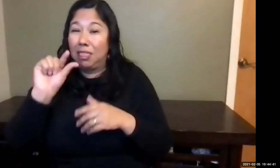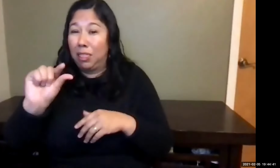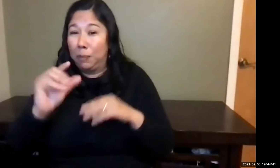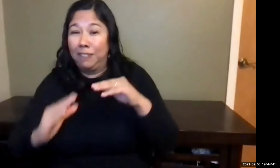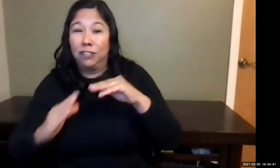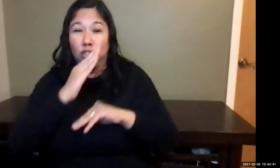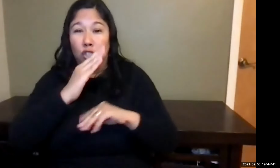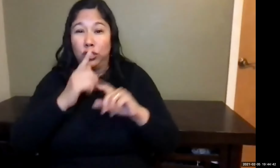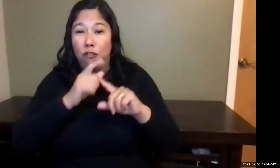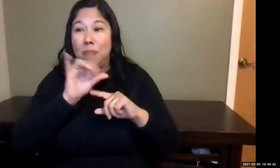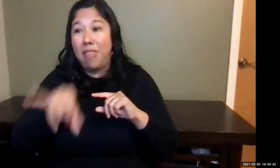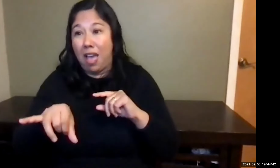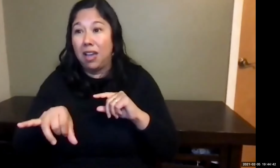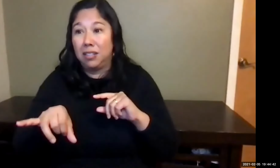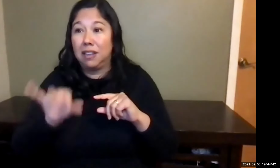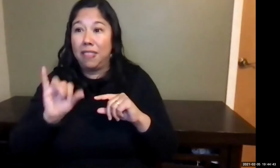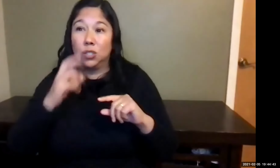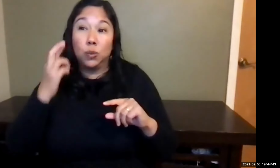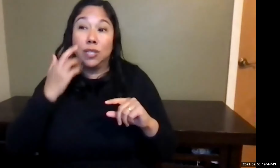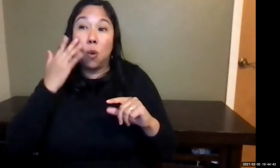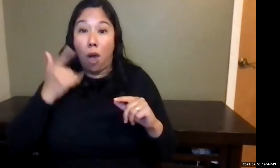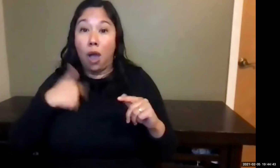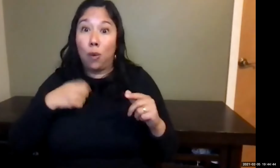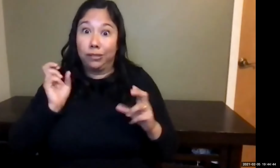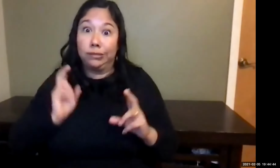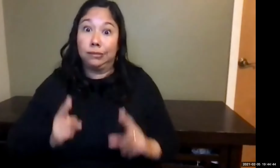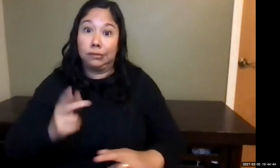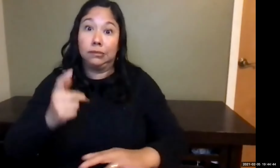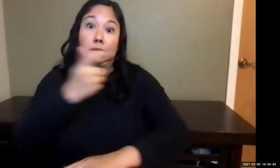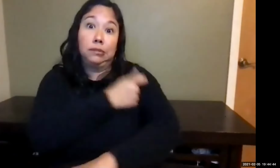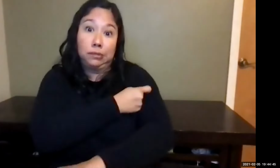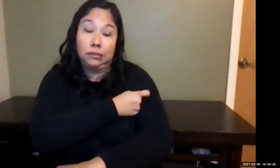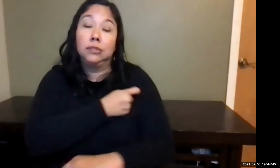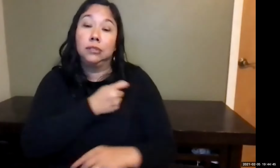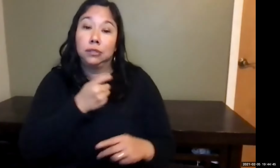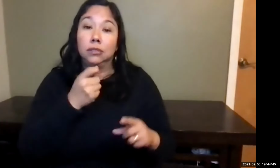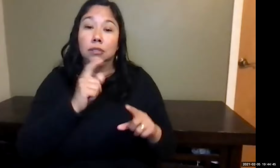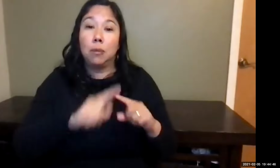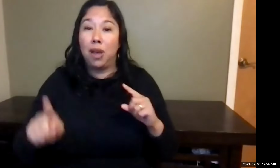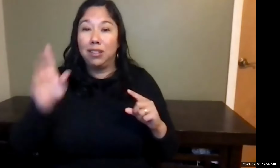And that’s why we need to get as many vaccines in arms, although admittedly, you know, there’s